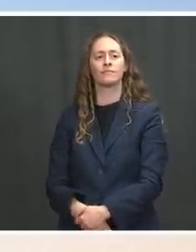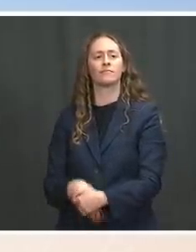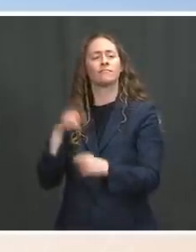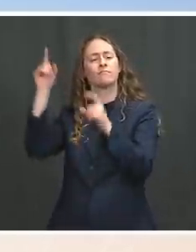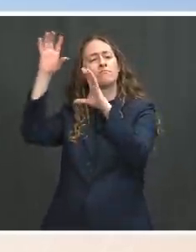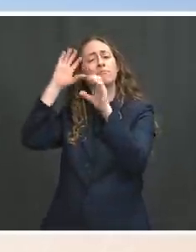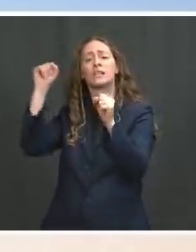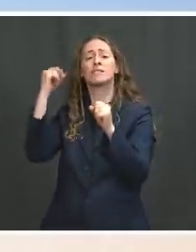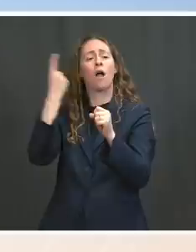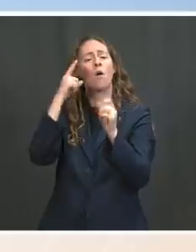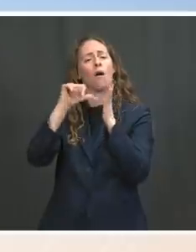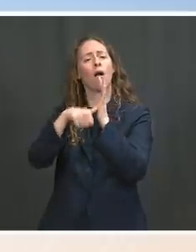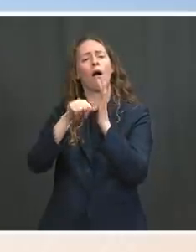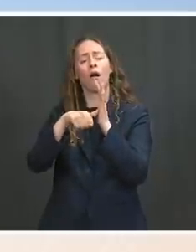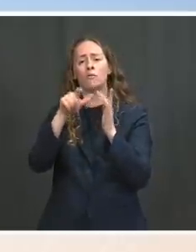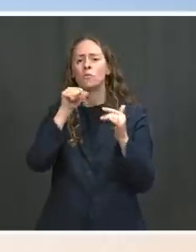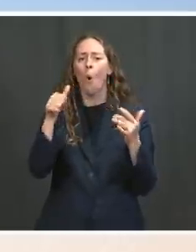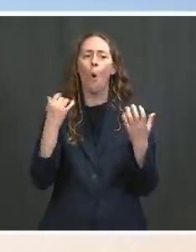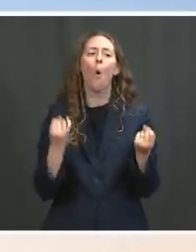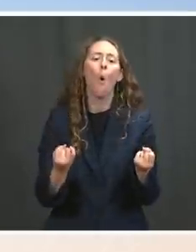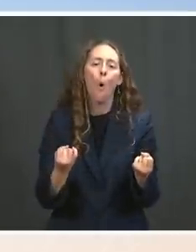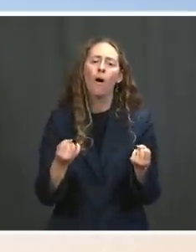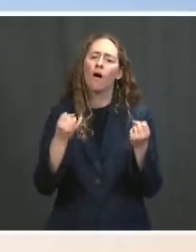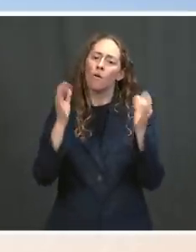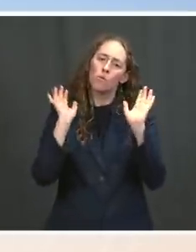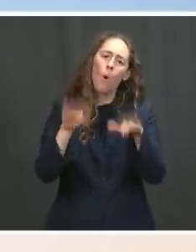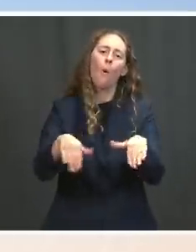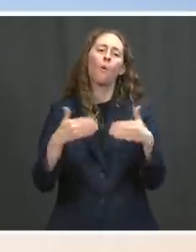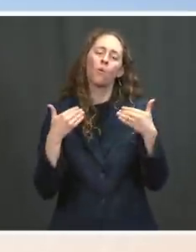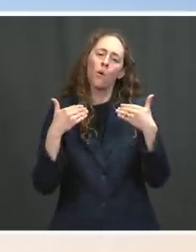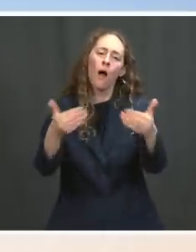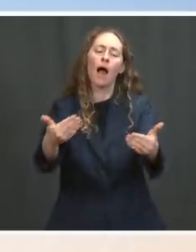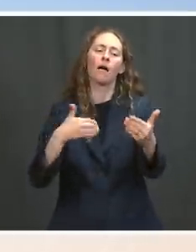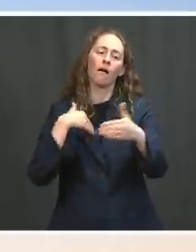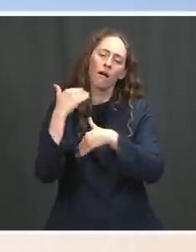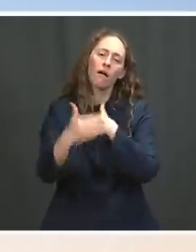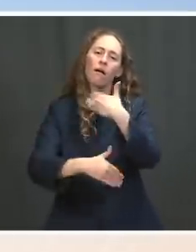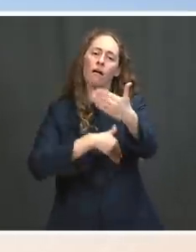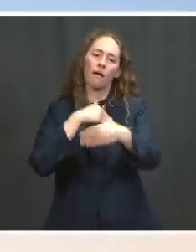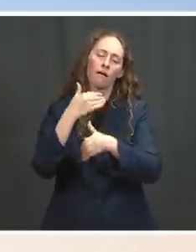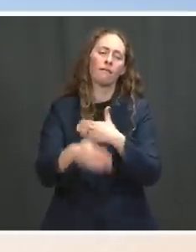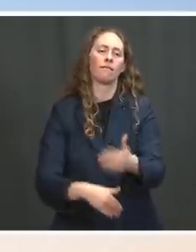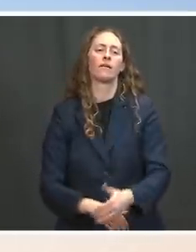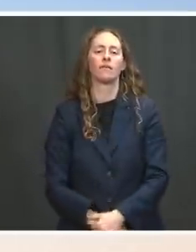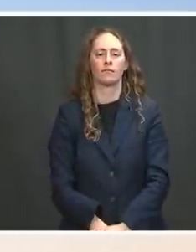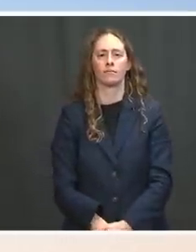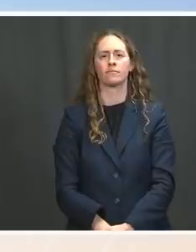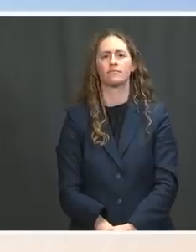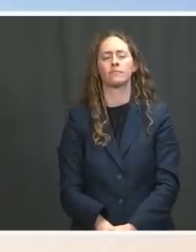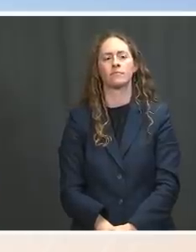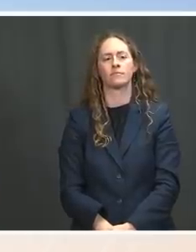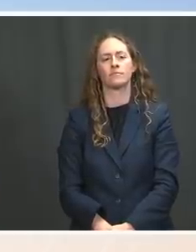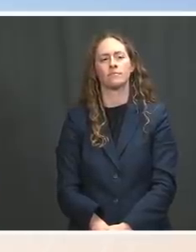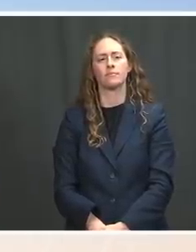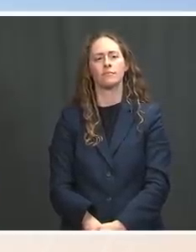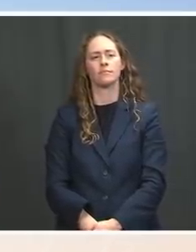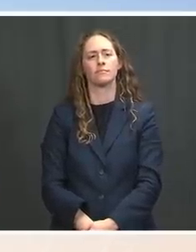I need you to take action, to take -- put every -- every step in place that is possible." The Press: Did Colonial -- I think I know your answers to these, but I want to ask them.